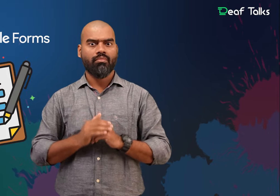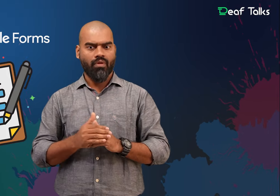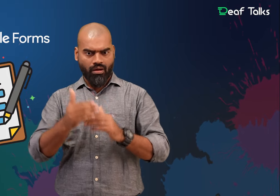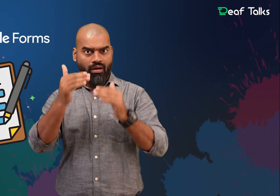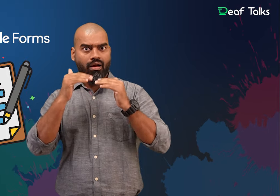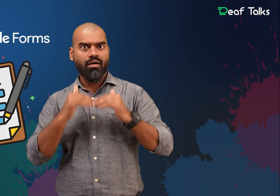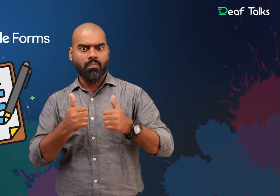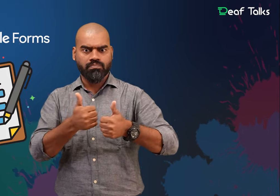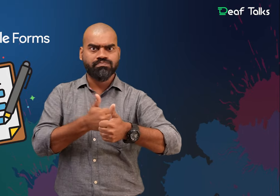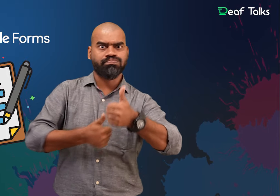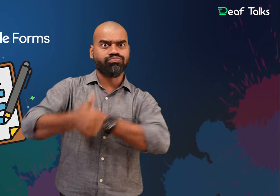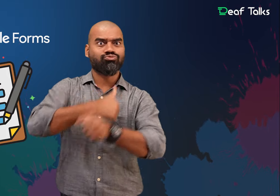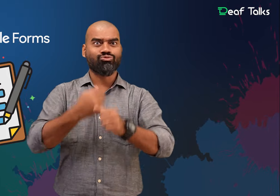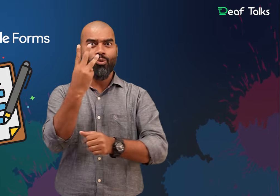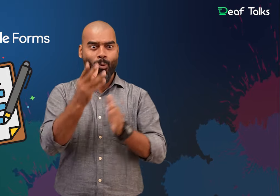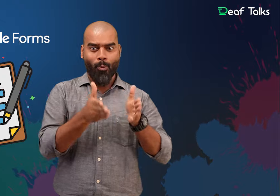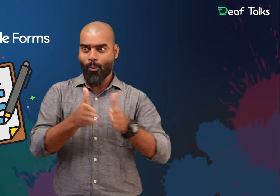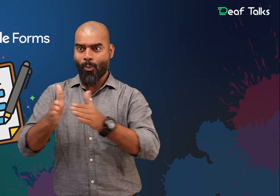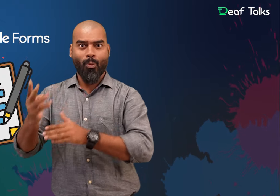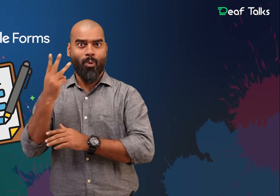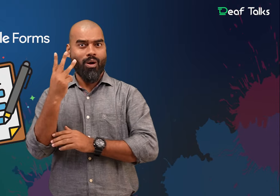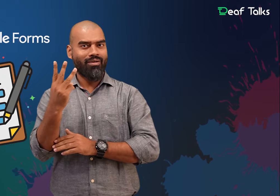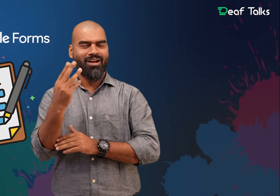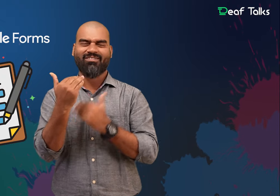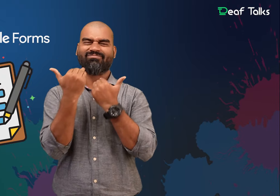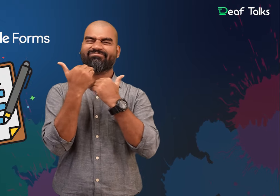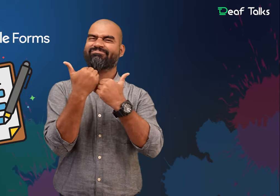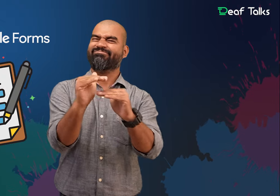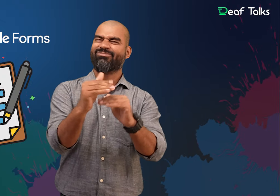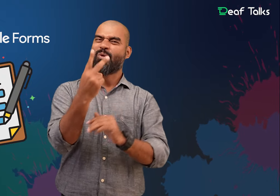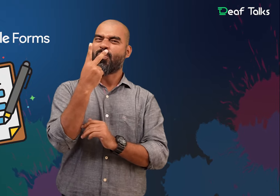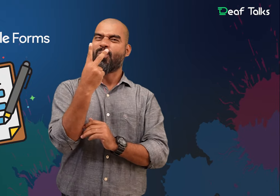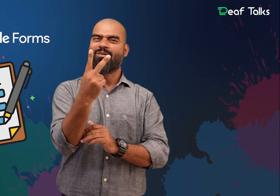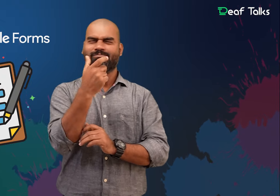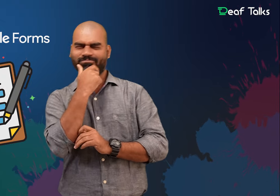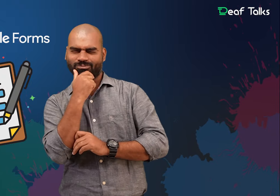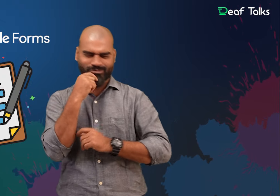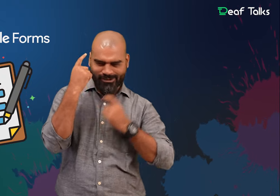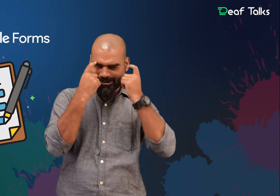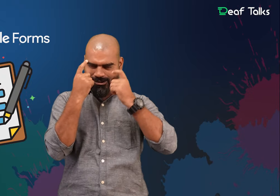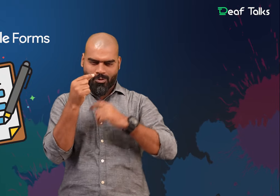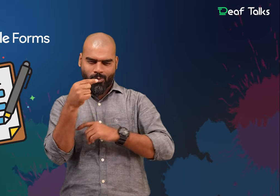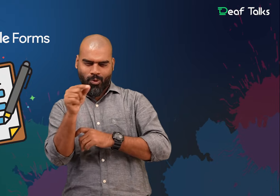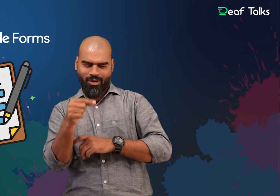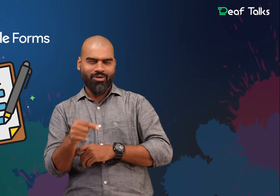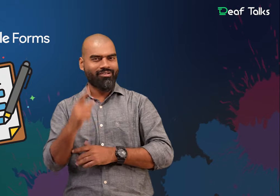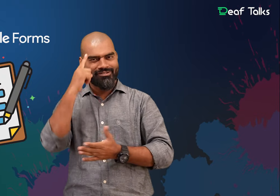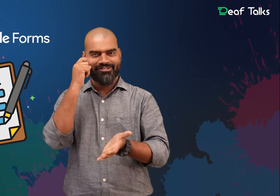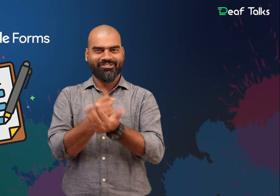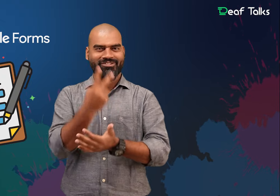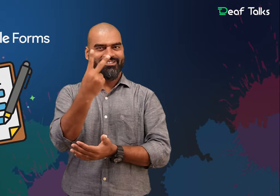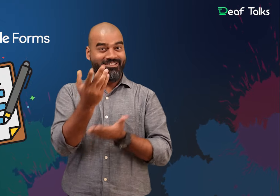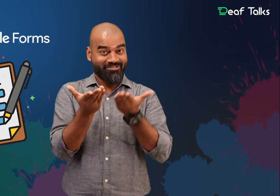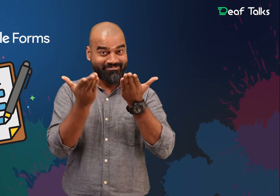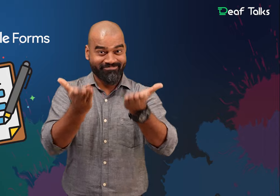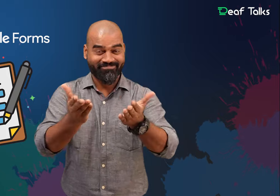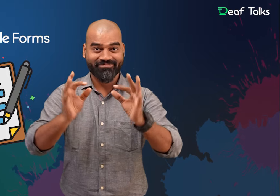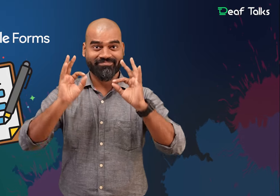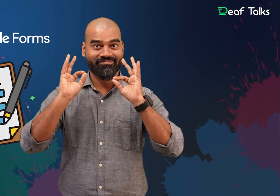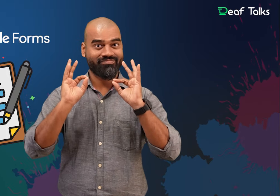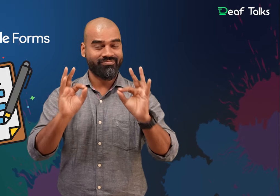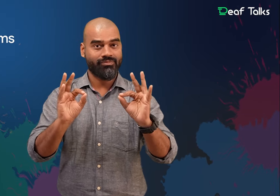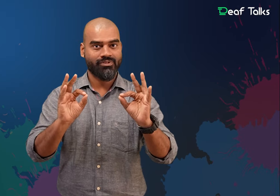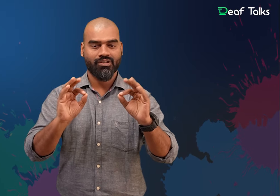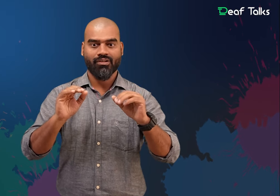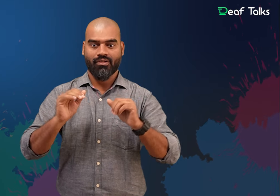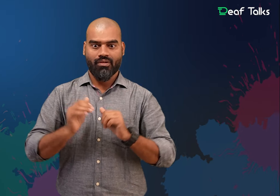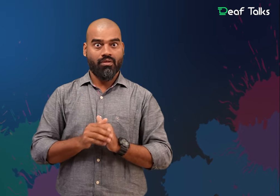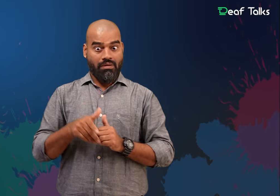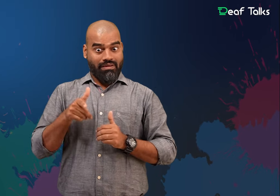Select 2 out of the 3 competitions you wish to participate in: Drawing, Carroms, Drama